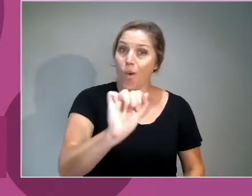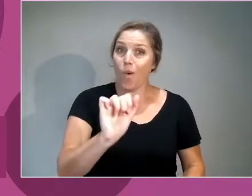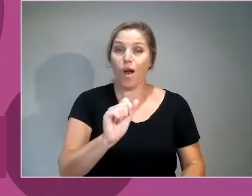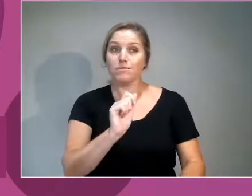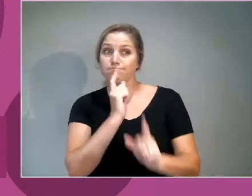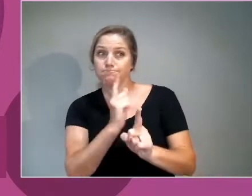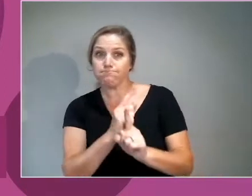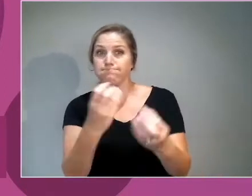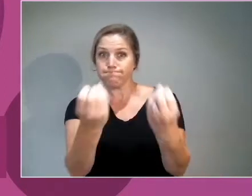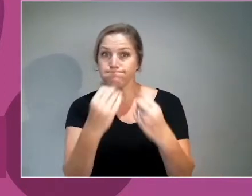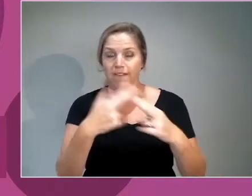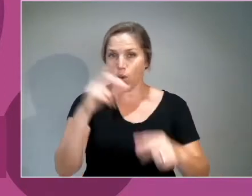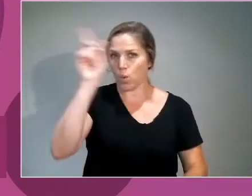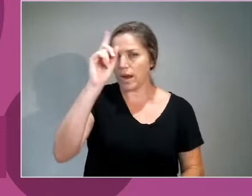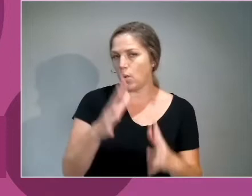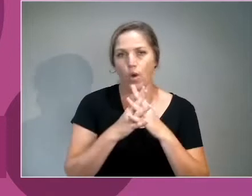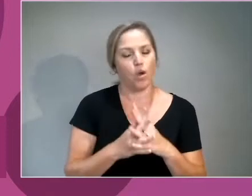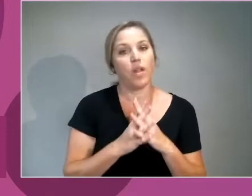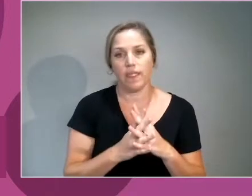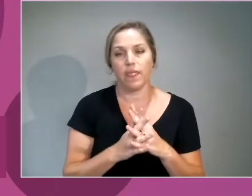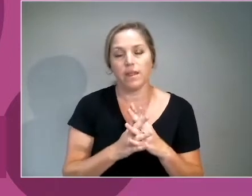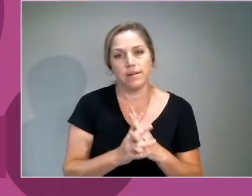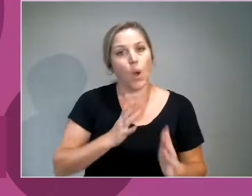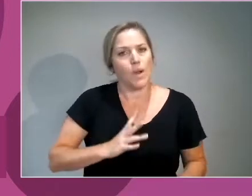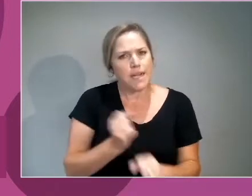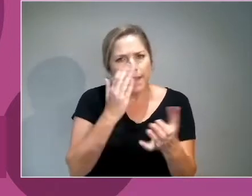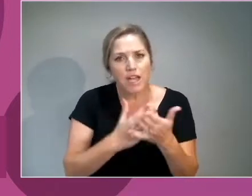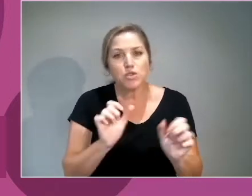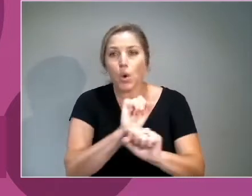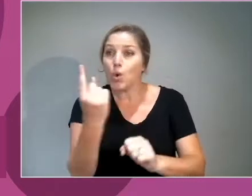that those of us who are working in this area of mental health and wellbeing truly understand